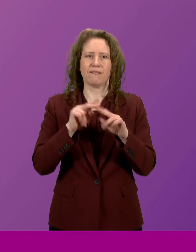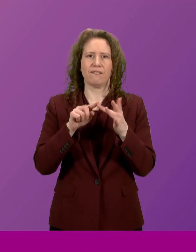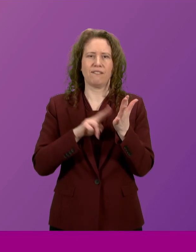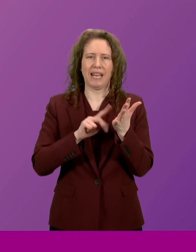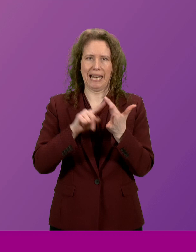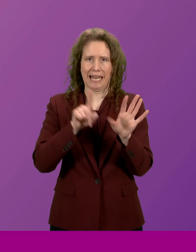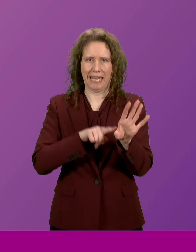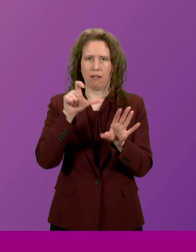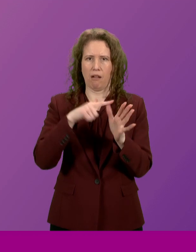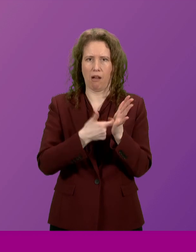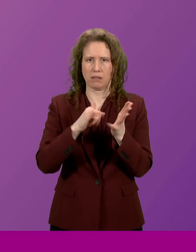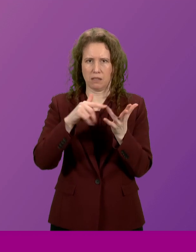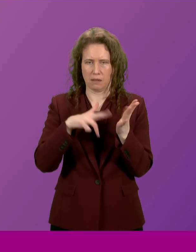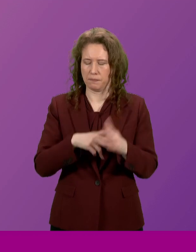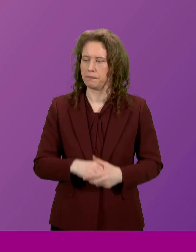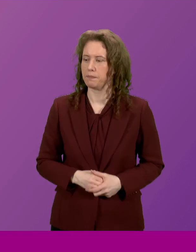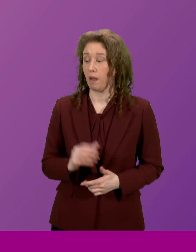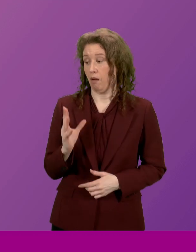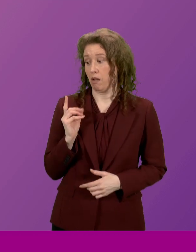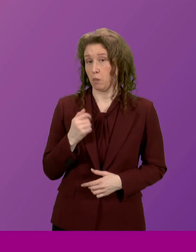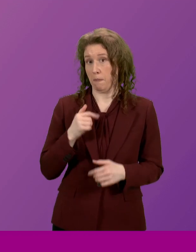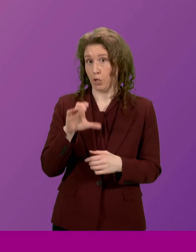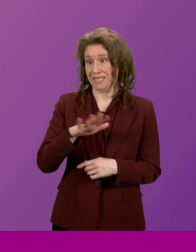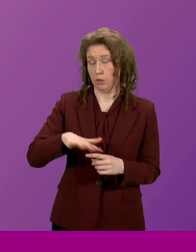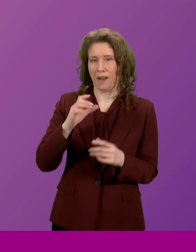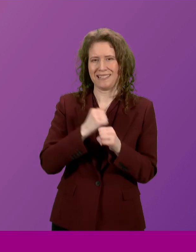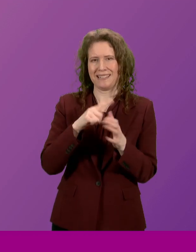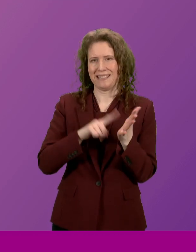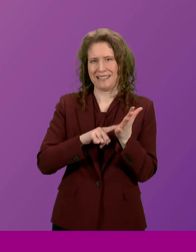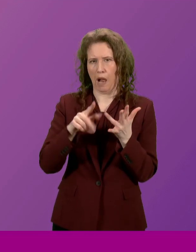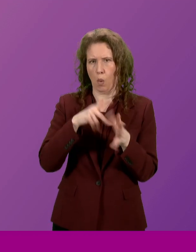Early last week, my constituents in Galloway were outraged and astonished at the utterly shameful